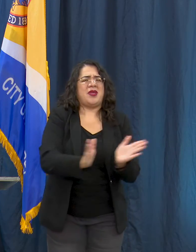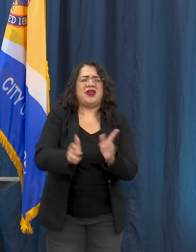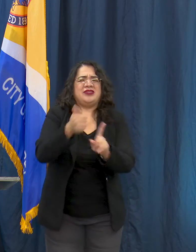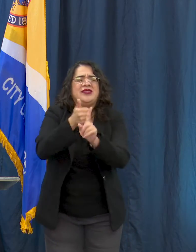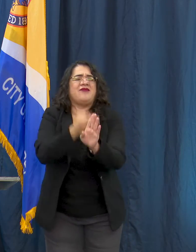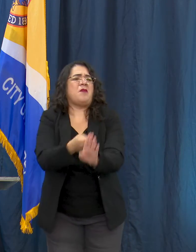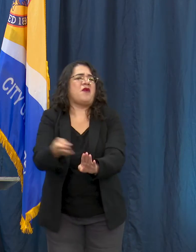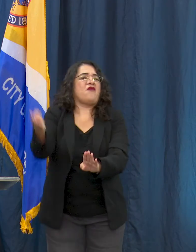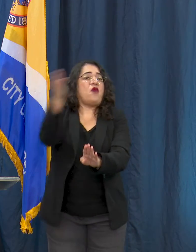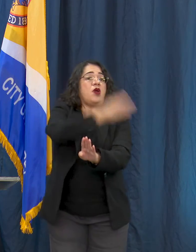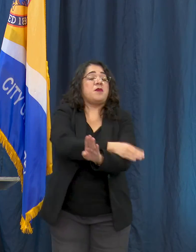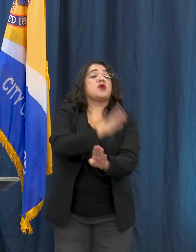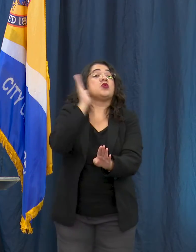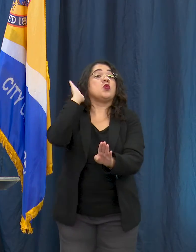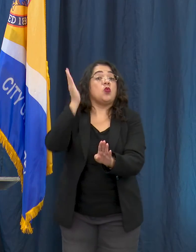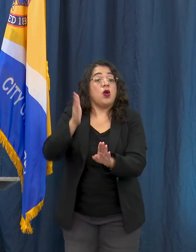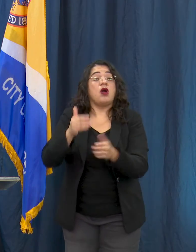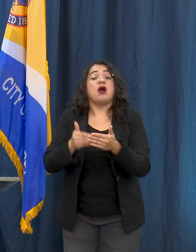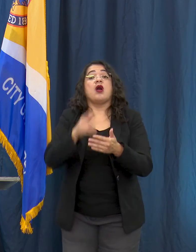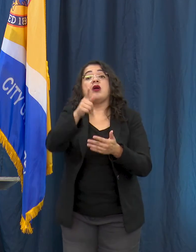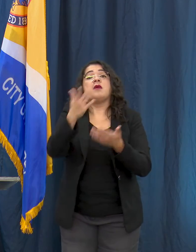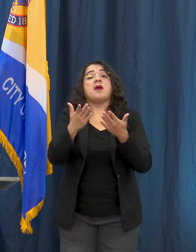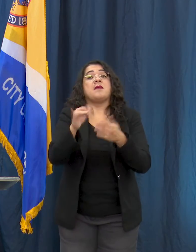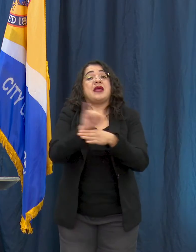as we make those decisions as well. That answer the question?